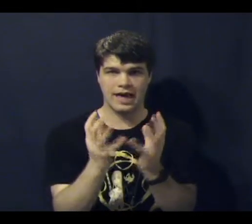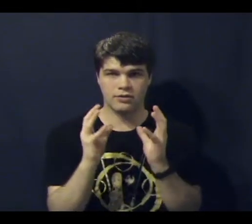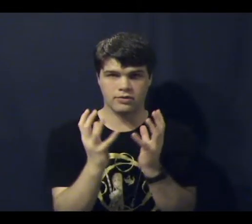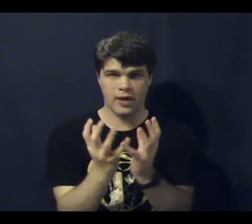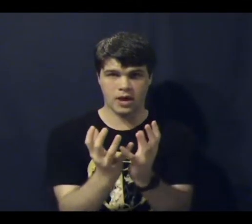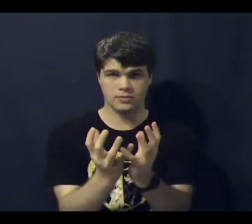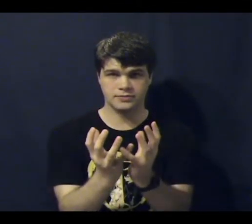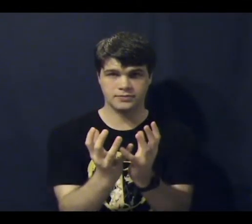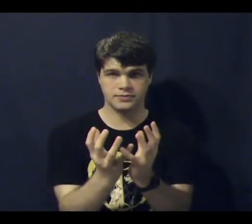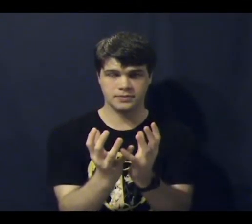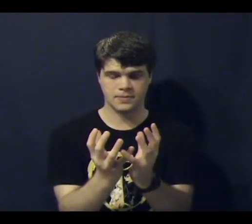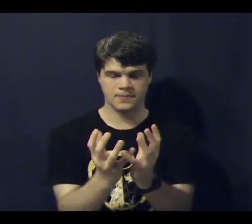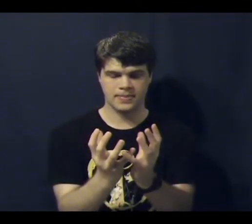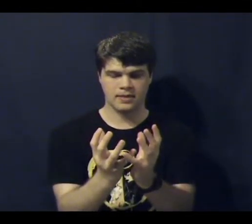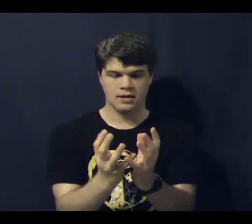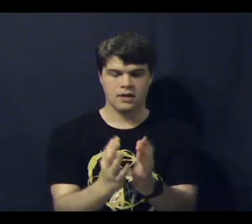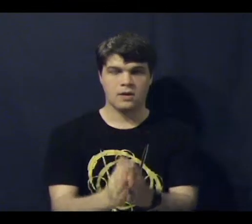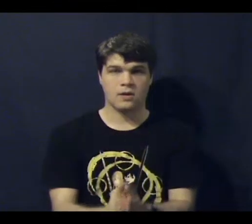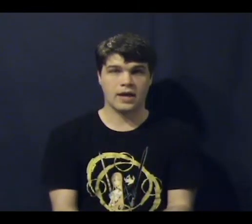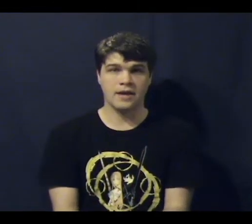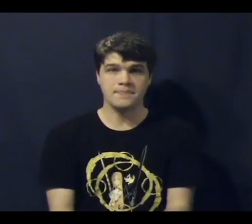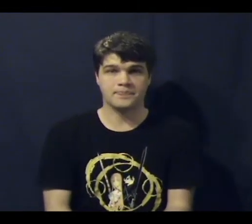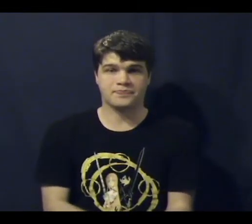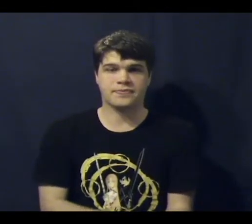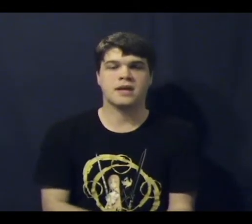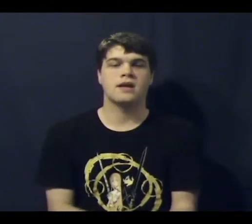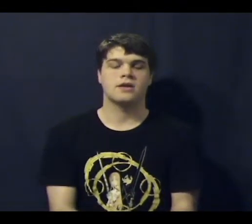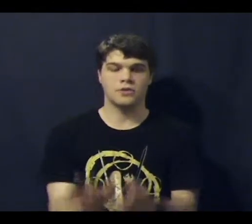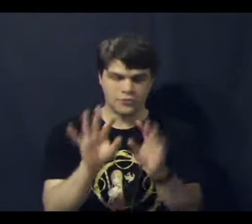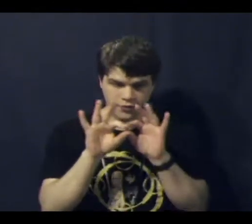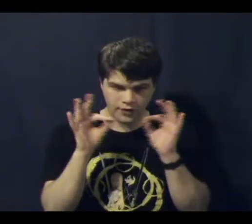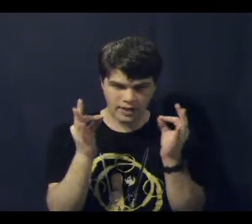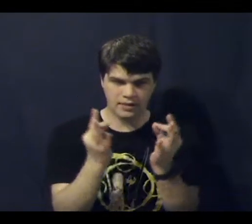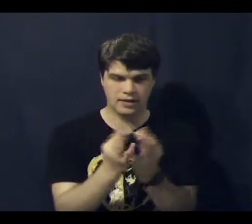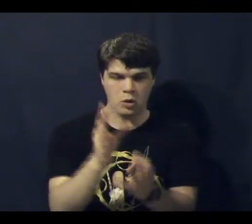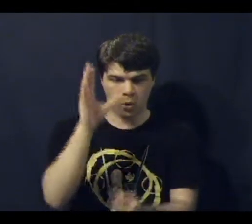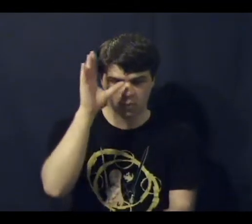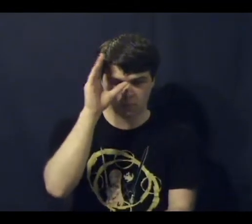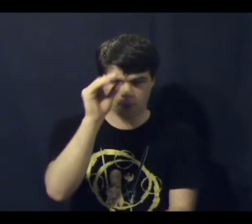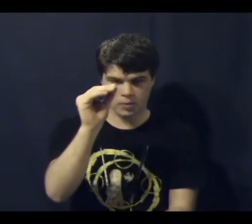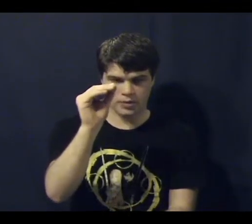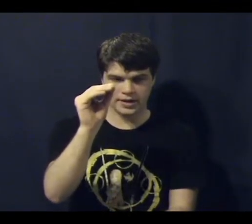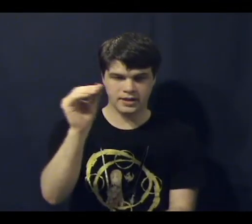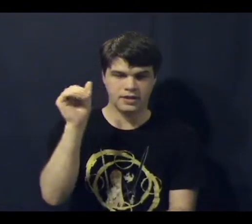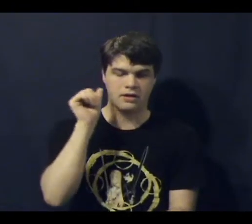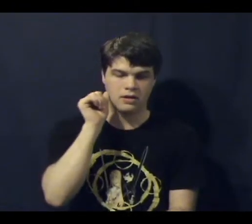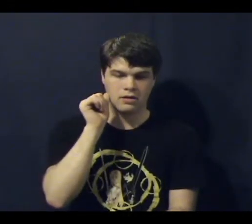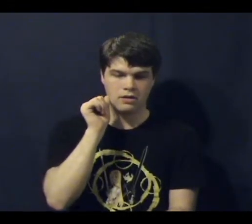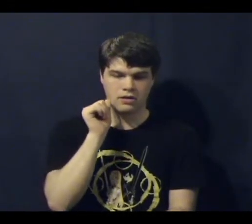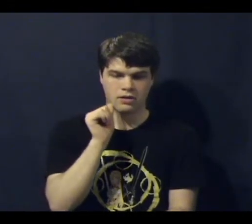gathered around. Okay? So, family: Boy. Girl.